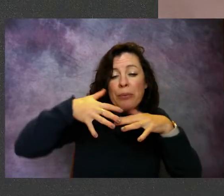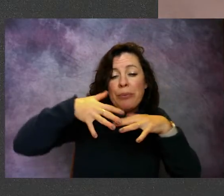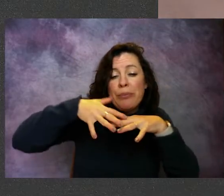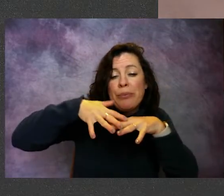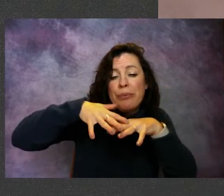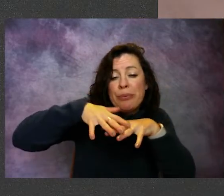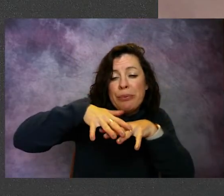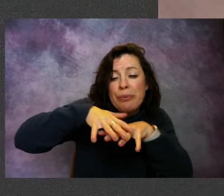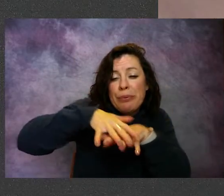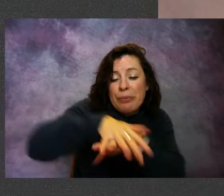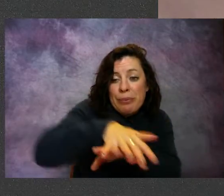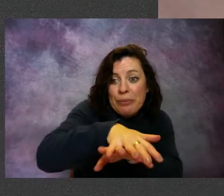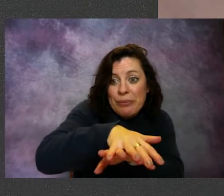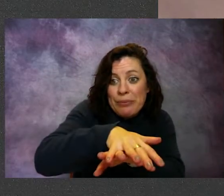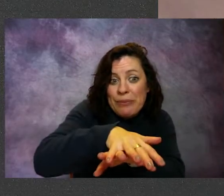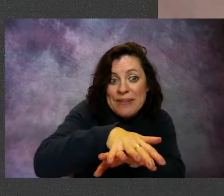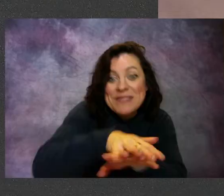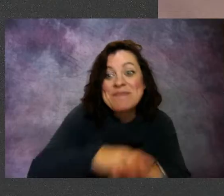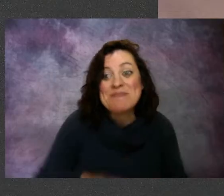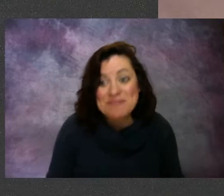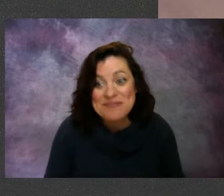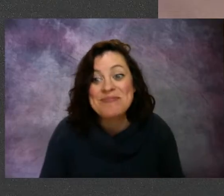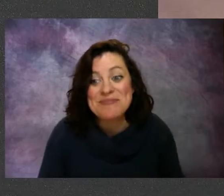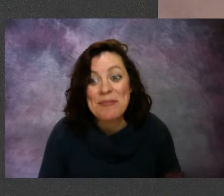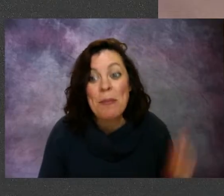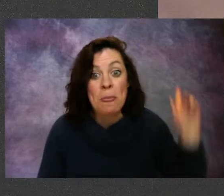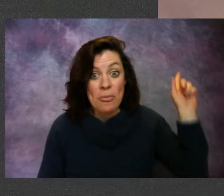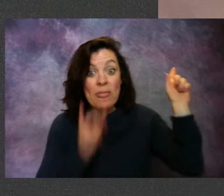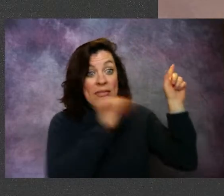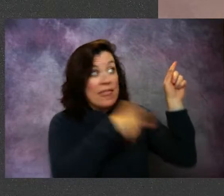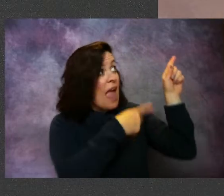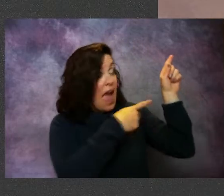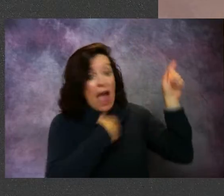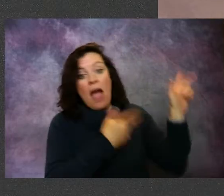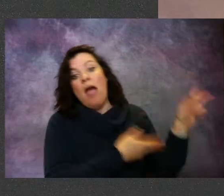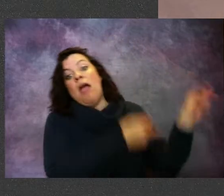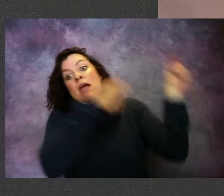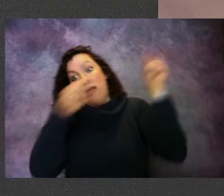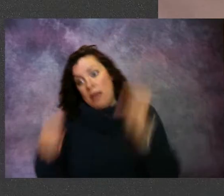Now, we're gonna use this coffee filter for our craft. So, now that our science experiment is done,